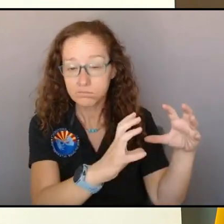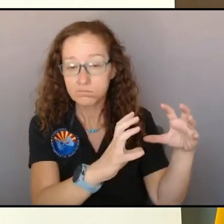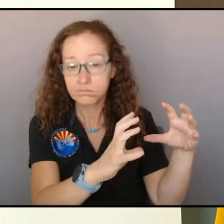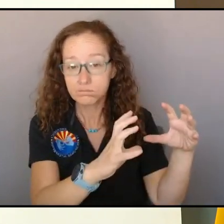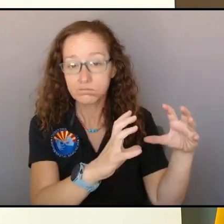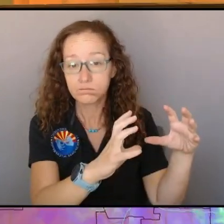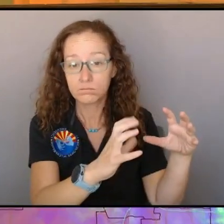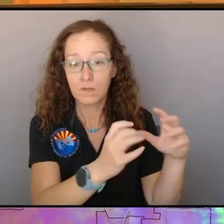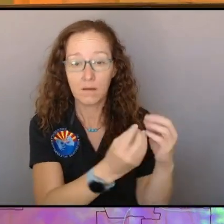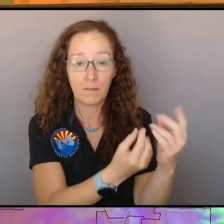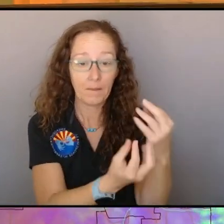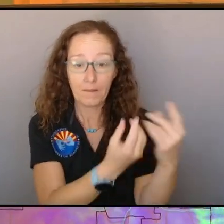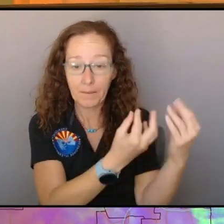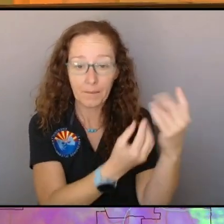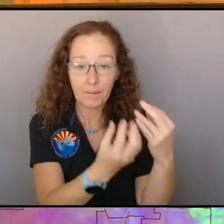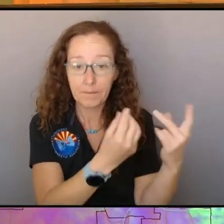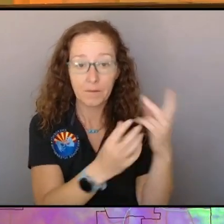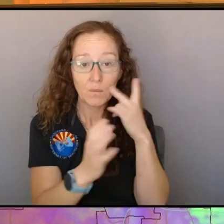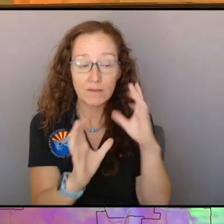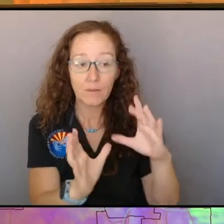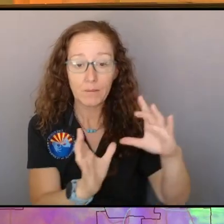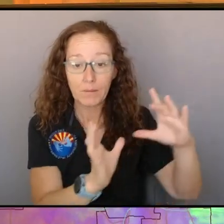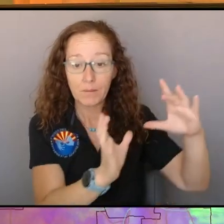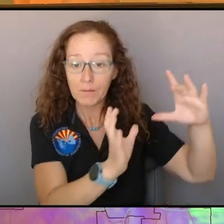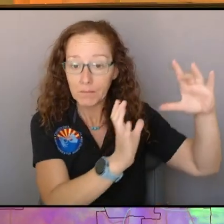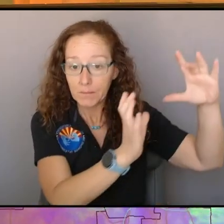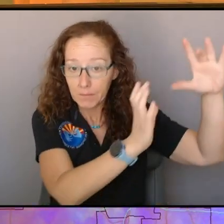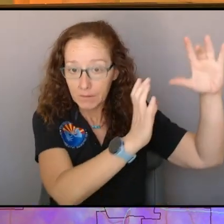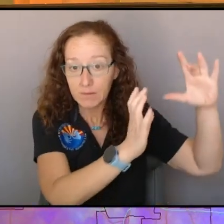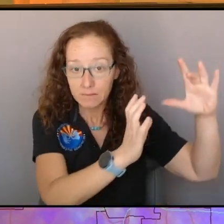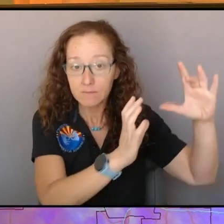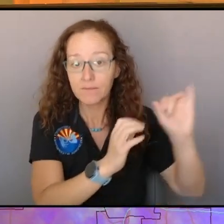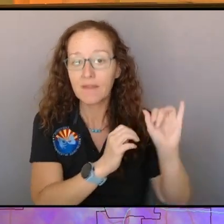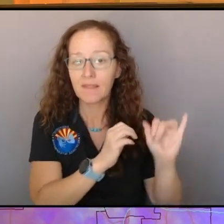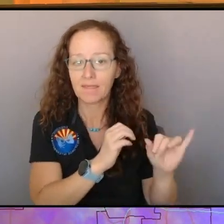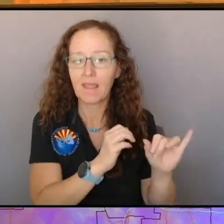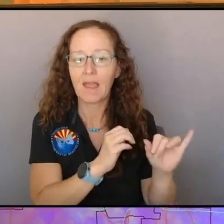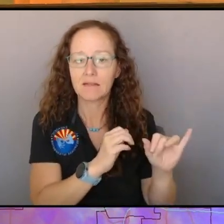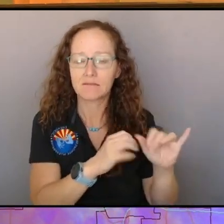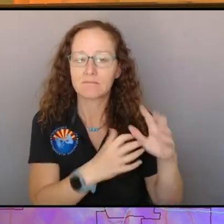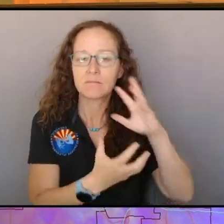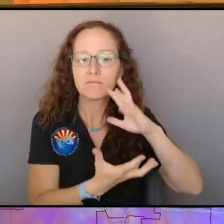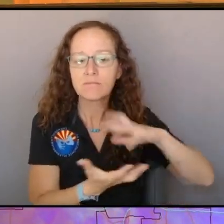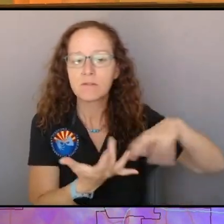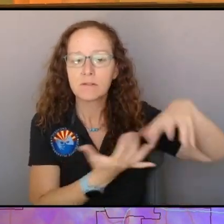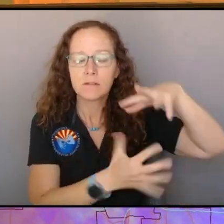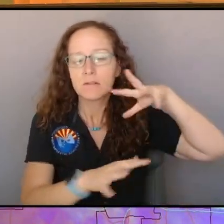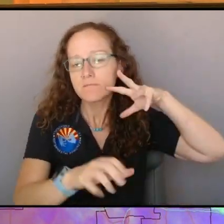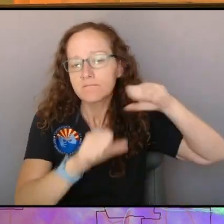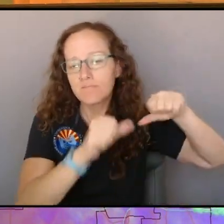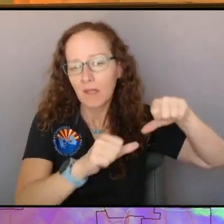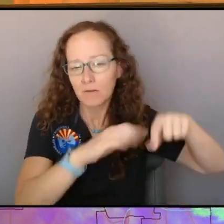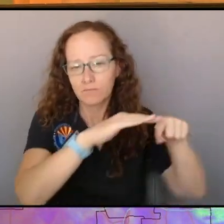moving to the north and east. That's the tops of thunderstorms that were blowing up over Texas, Oklahoma, Kansas